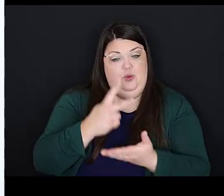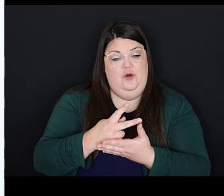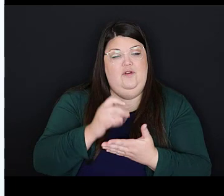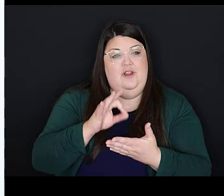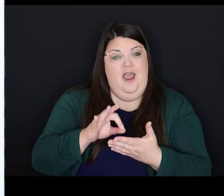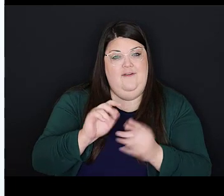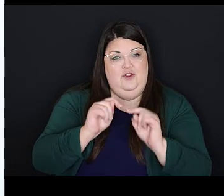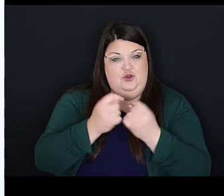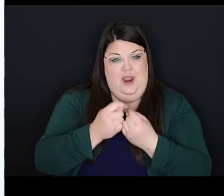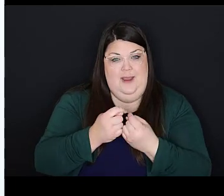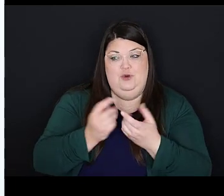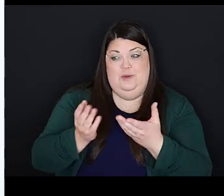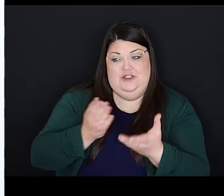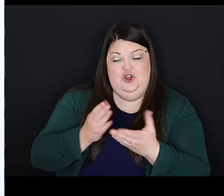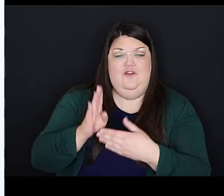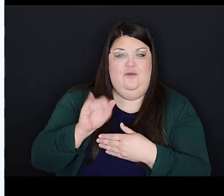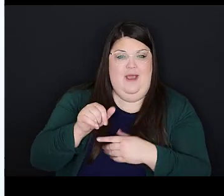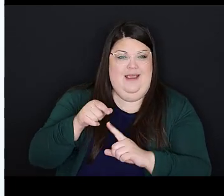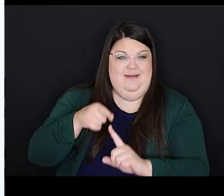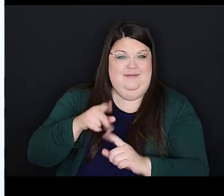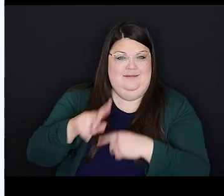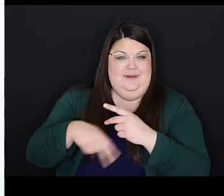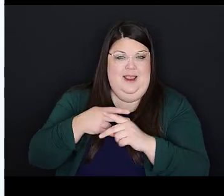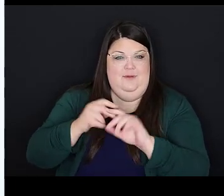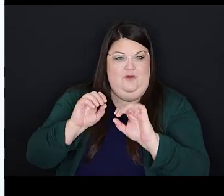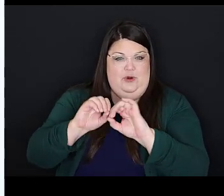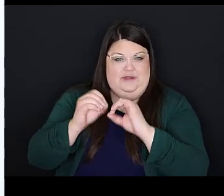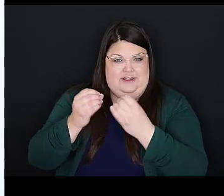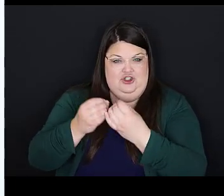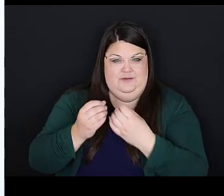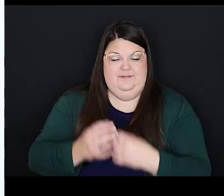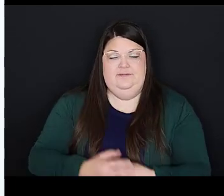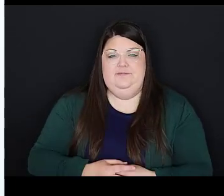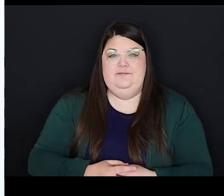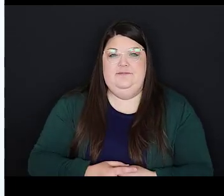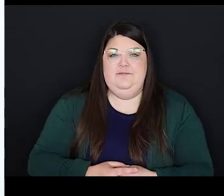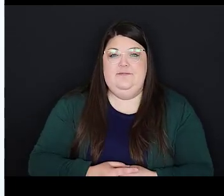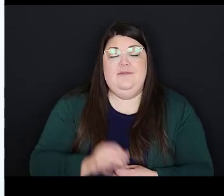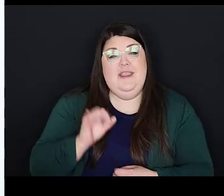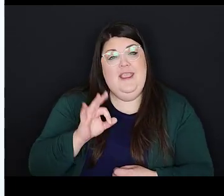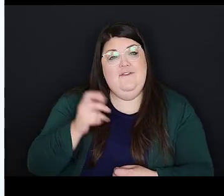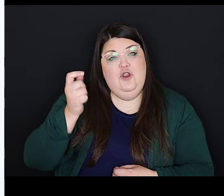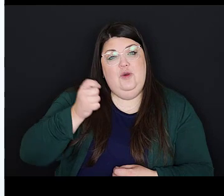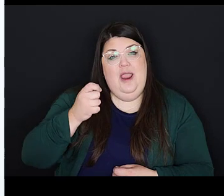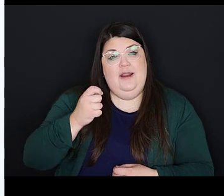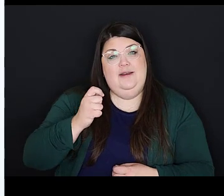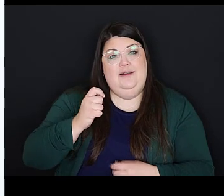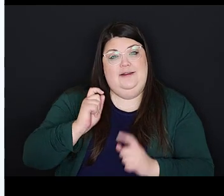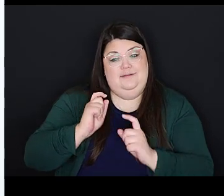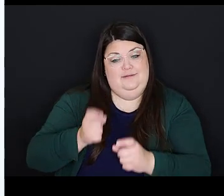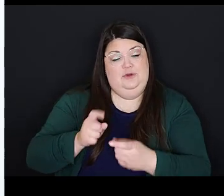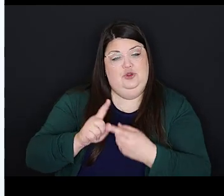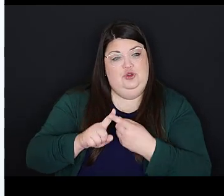Tribe to be served by such organization. If a grant is made to the governing body